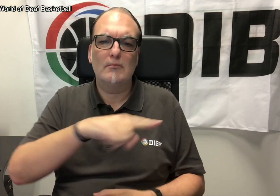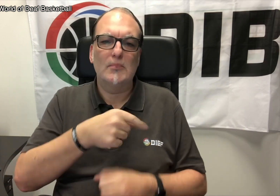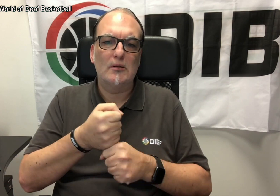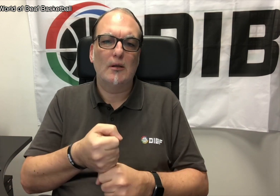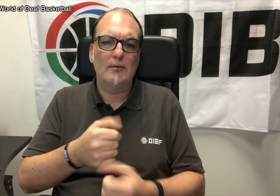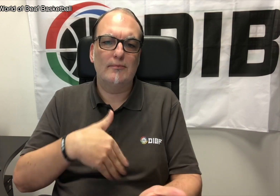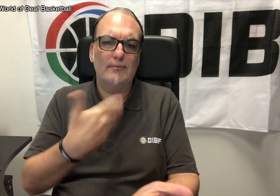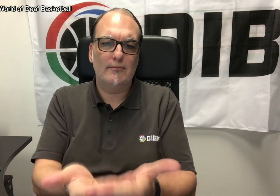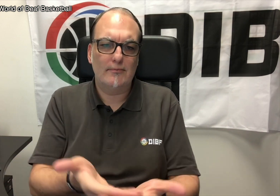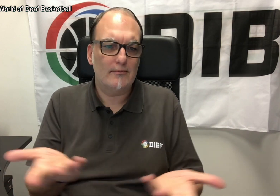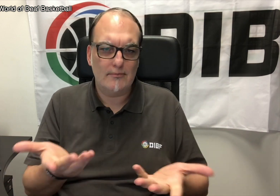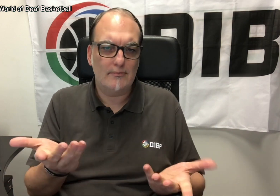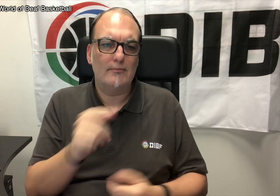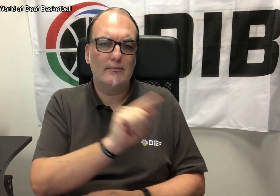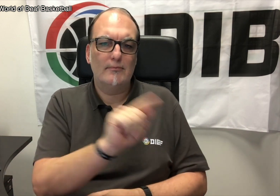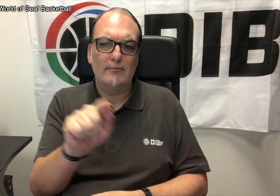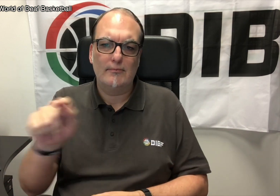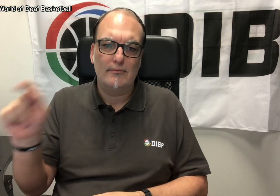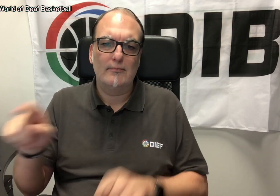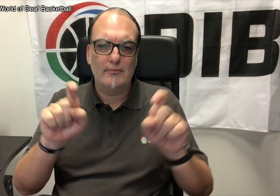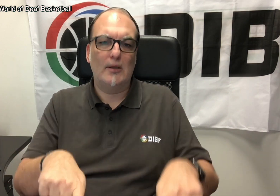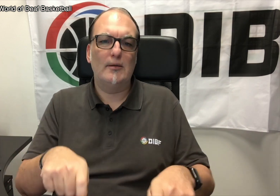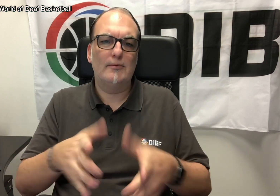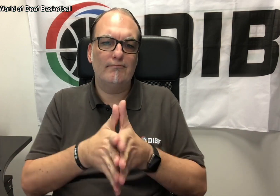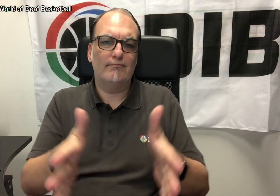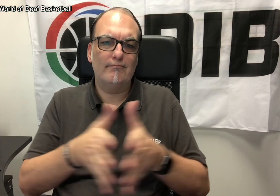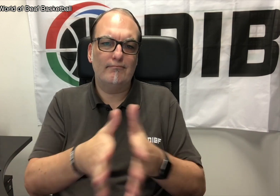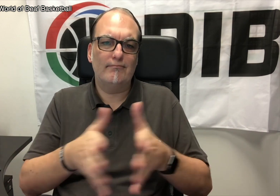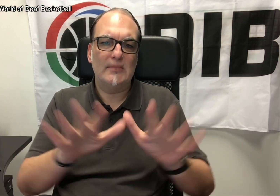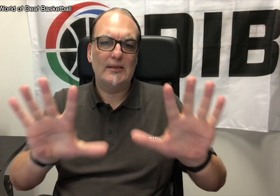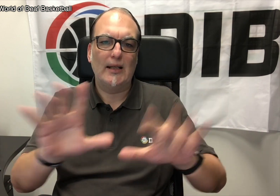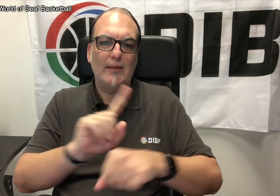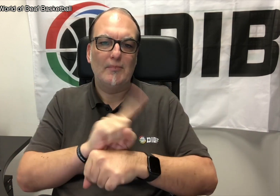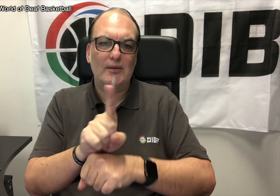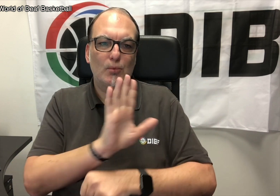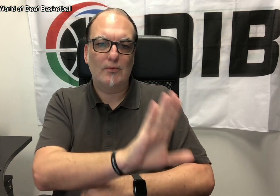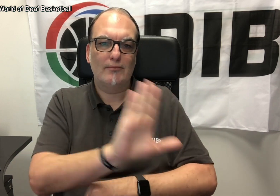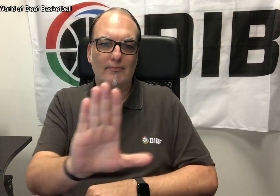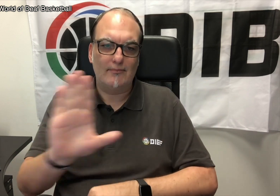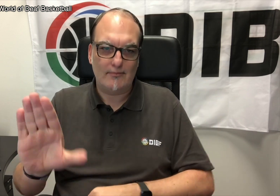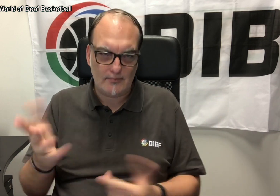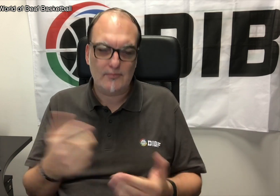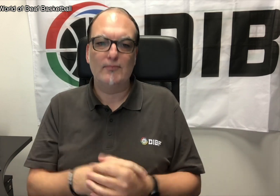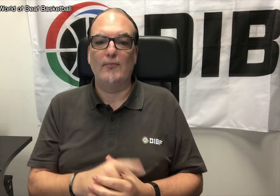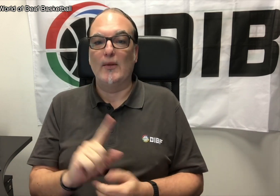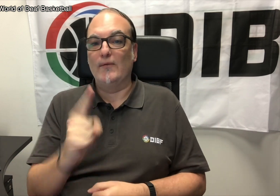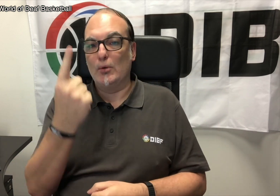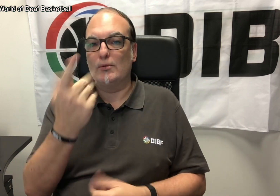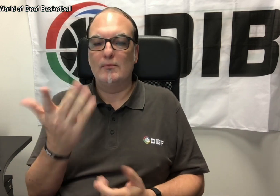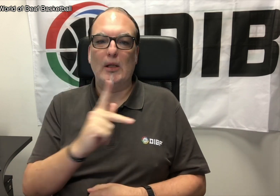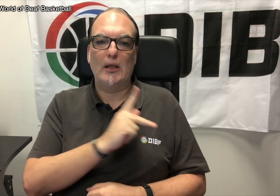delegates decided to give each person 10 minutes to present their side.